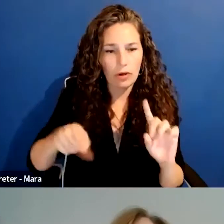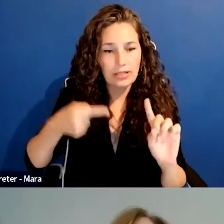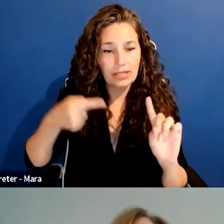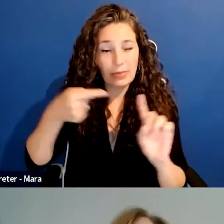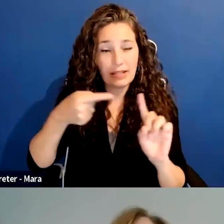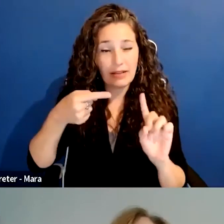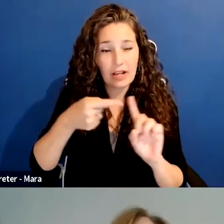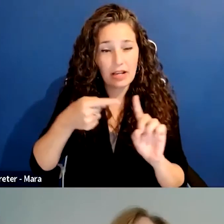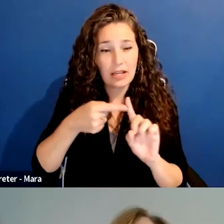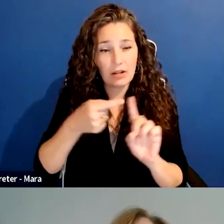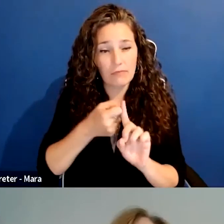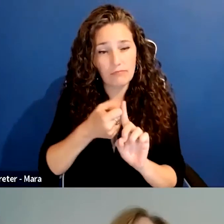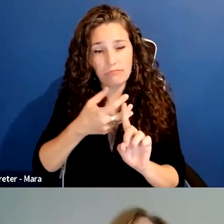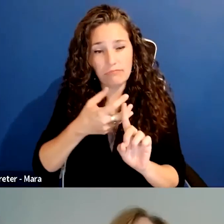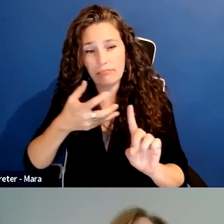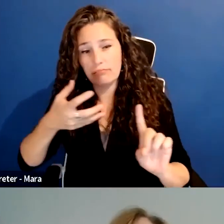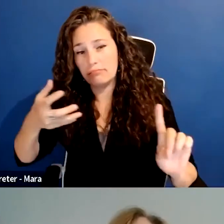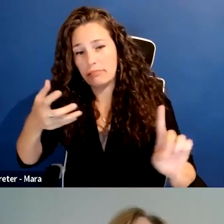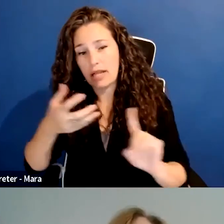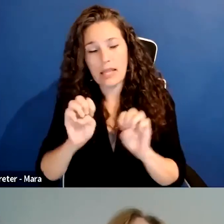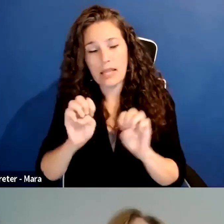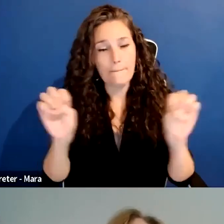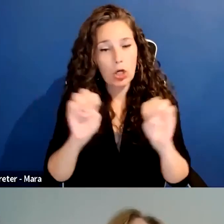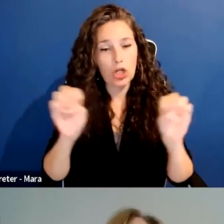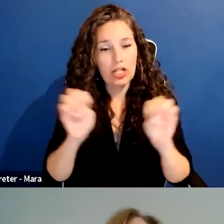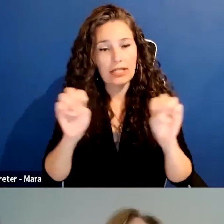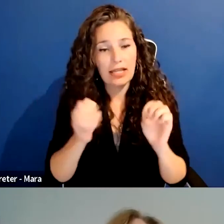growing its emergency financial assistance